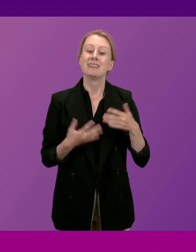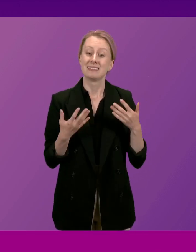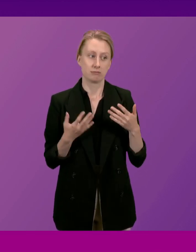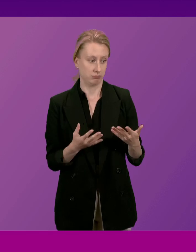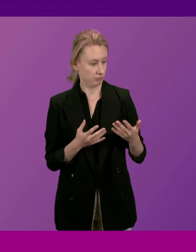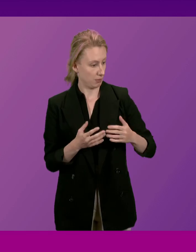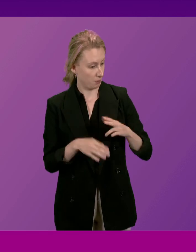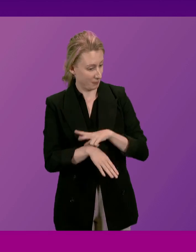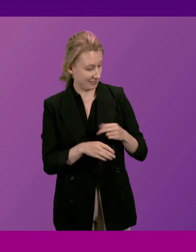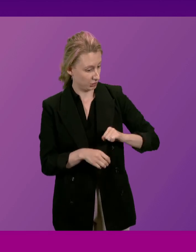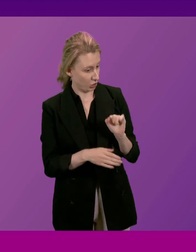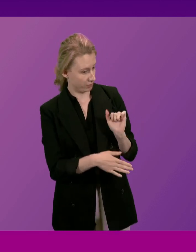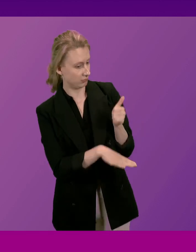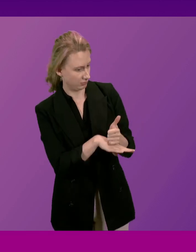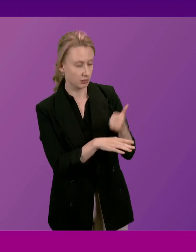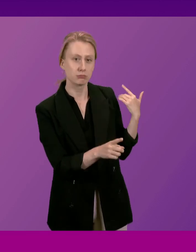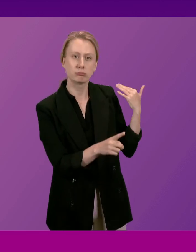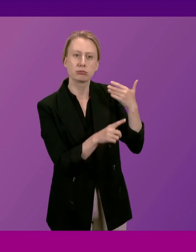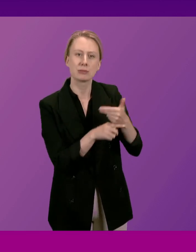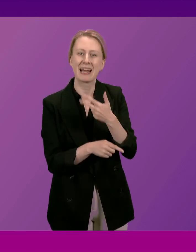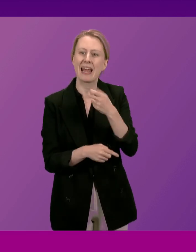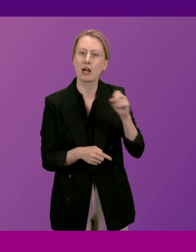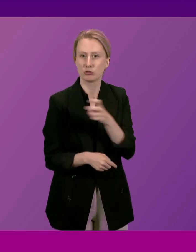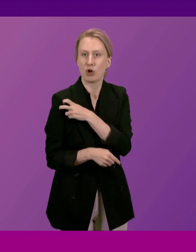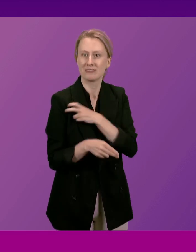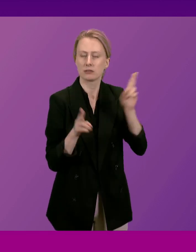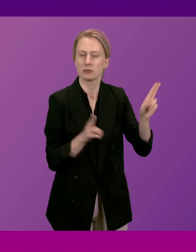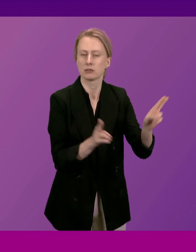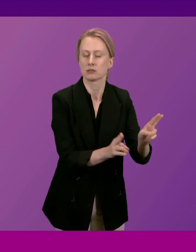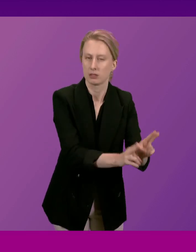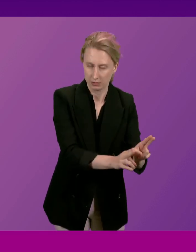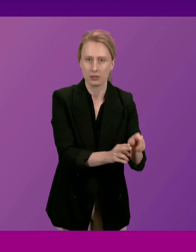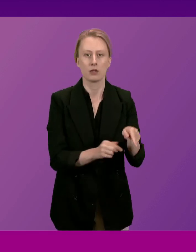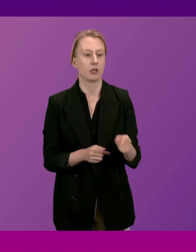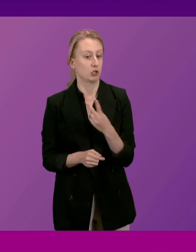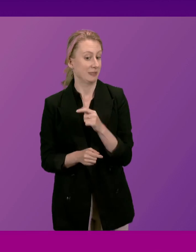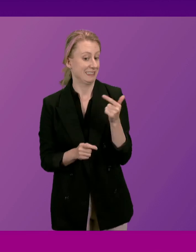we have lost 800 officers. Since 2017, the SNP has cut